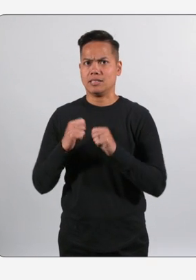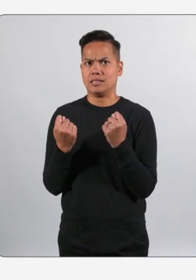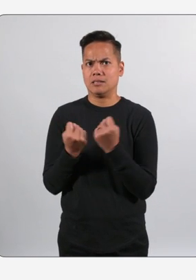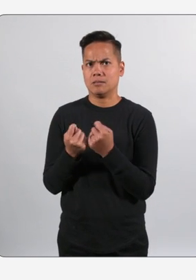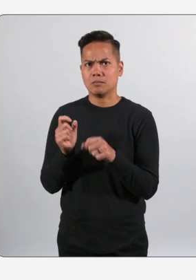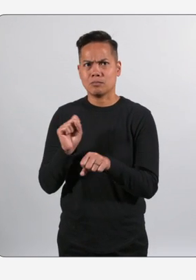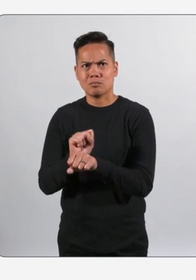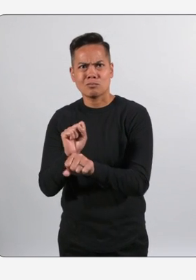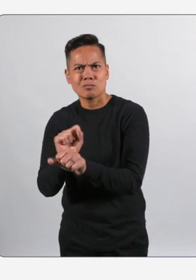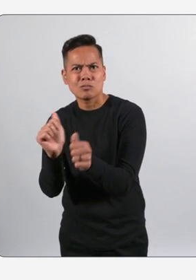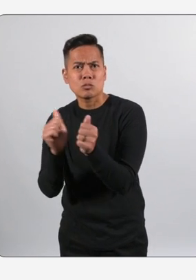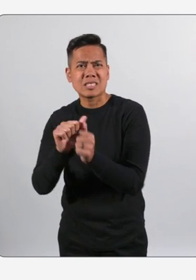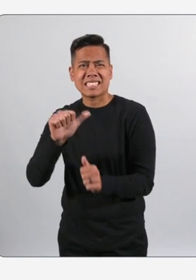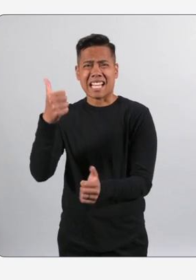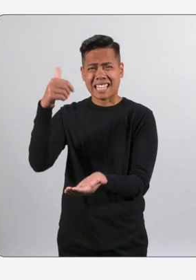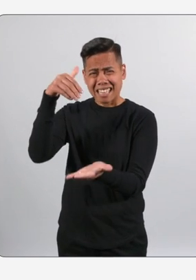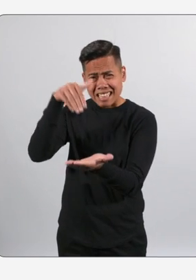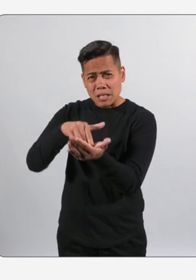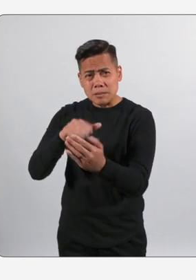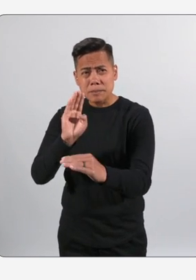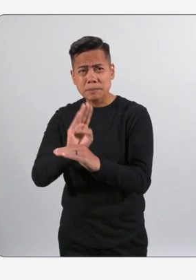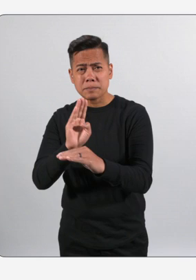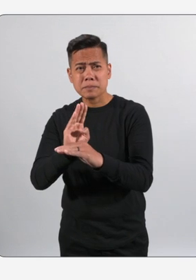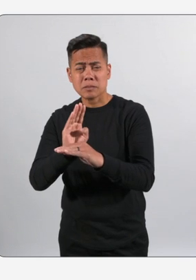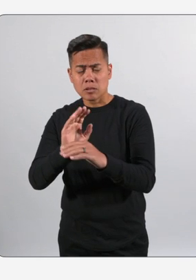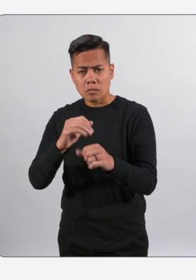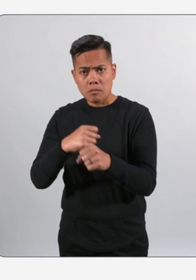thousands of businesses online to make them succeed.